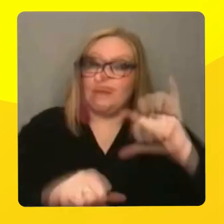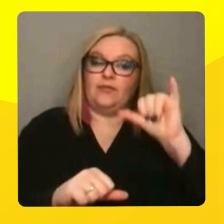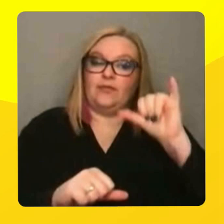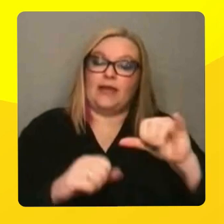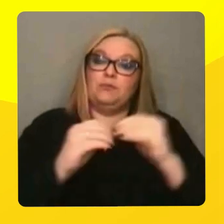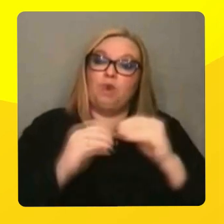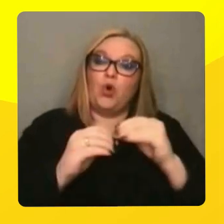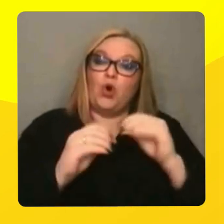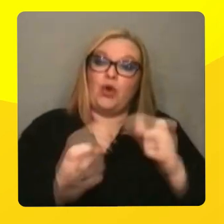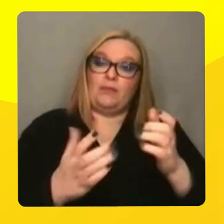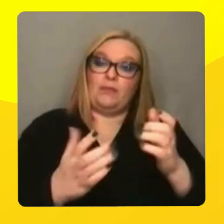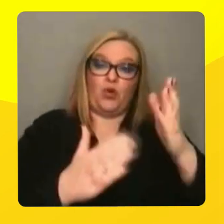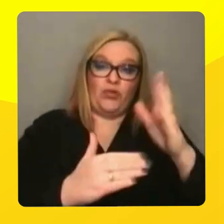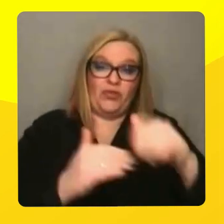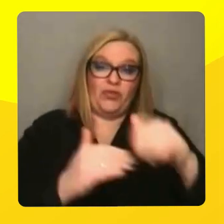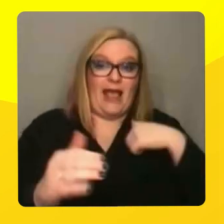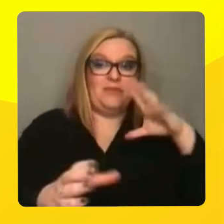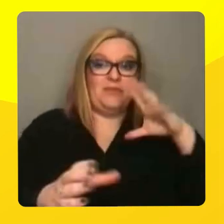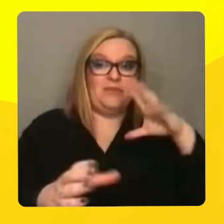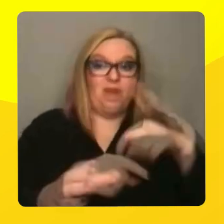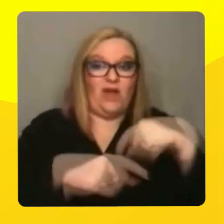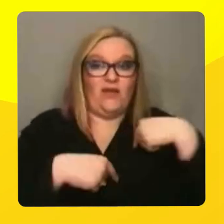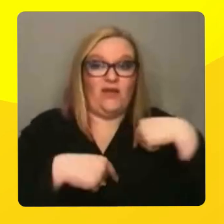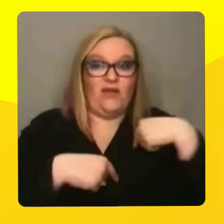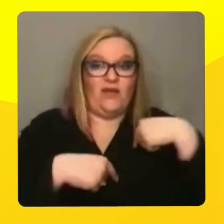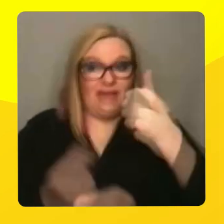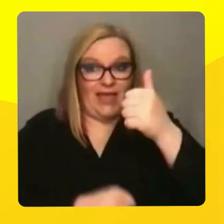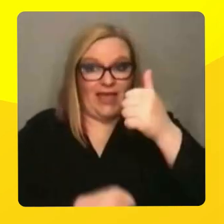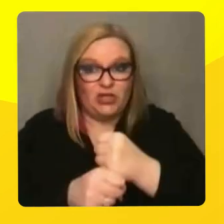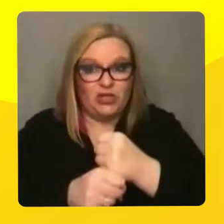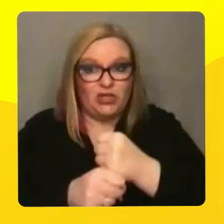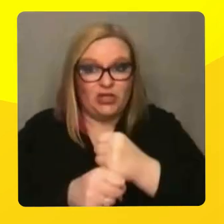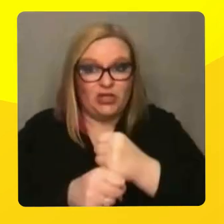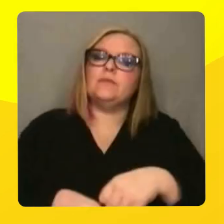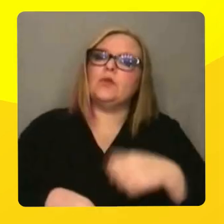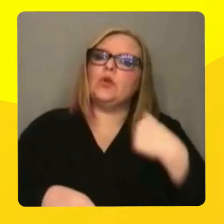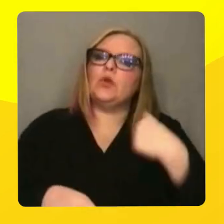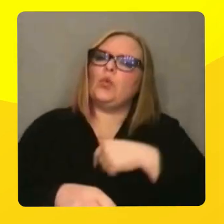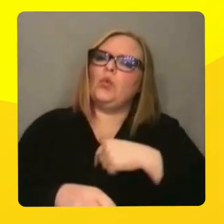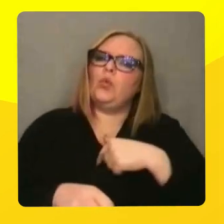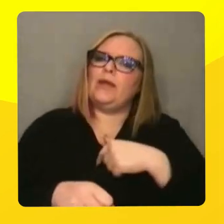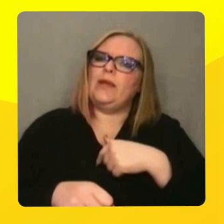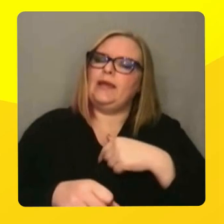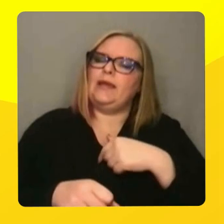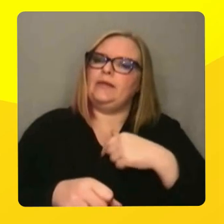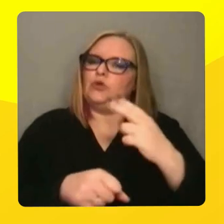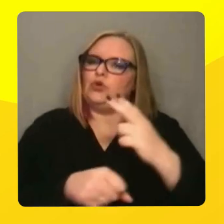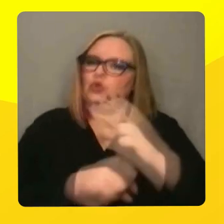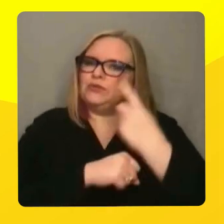been involved in in the past ten years. And it's also that we can teach computer science to a broader range of students,